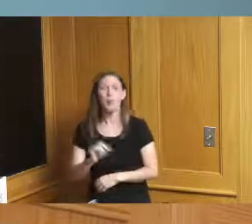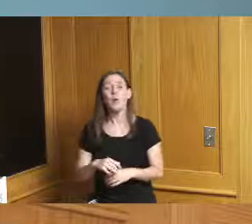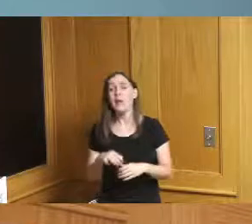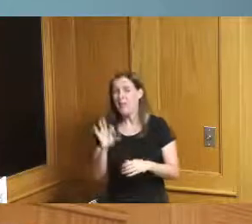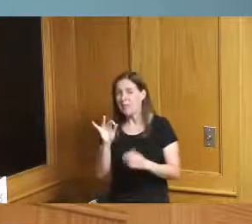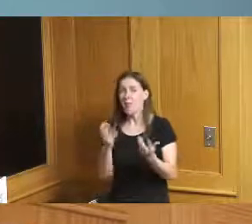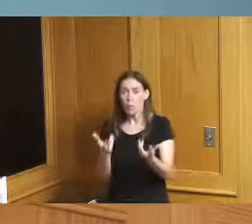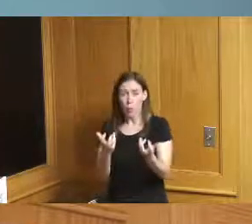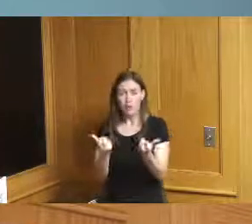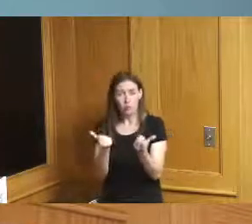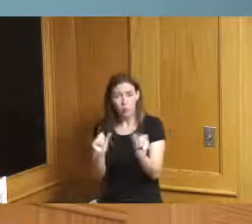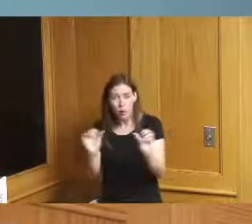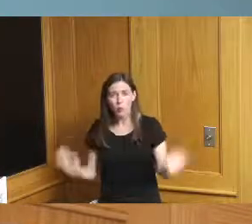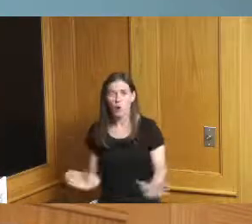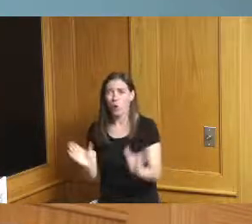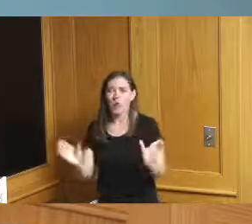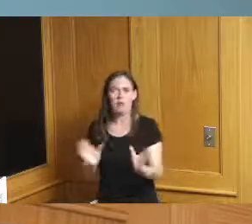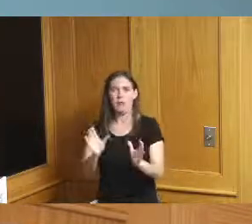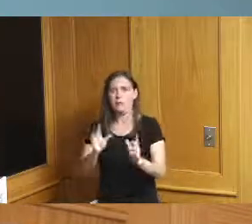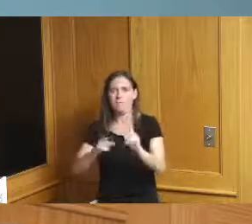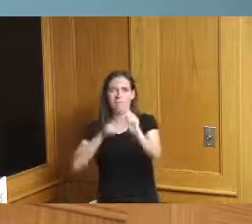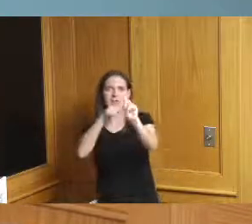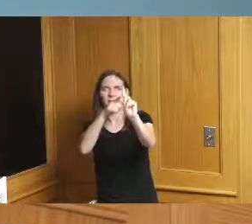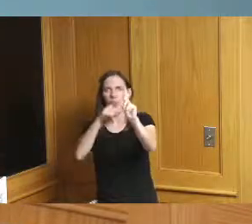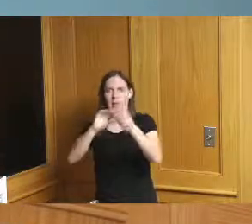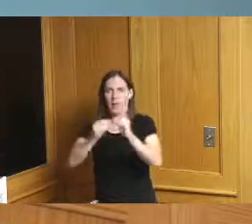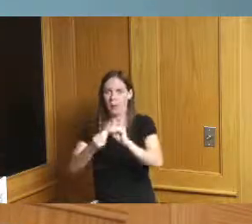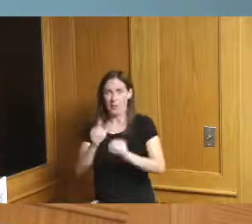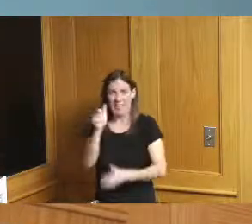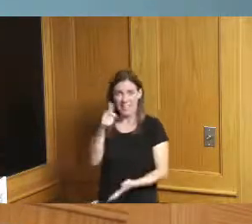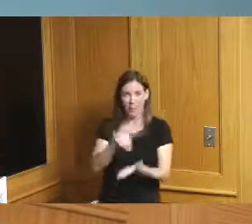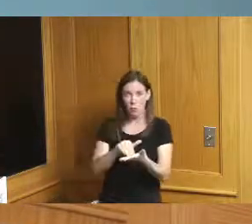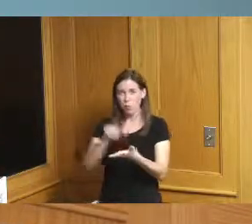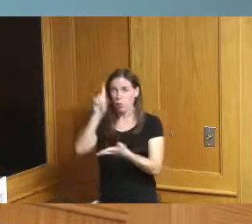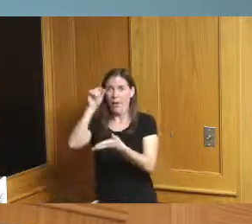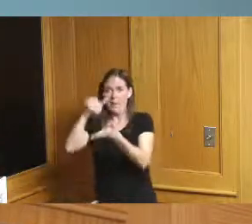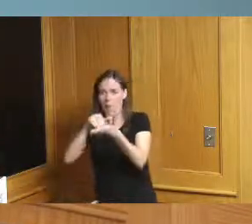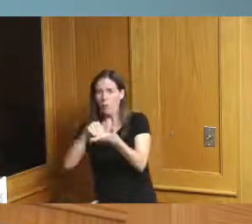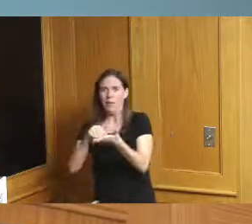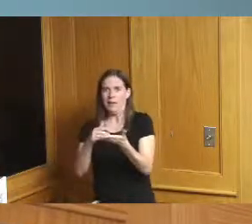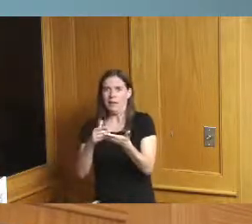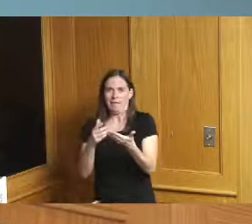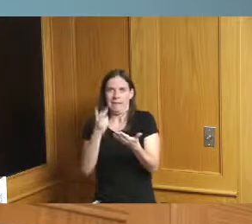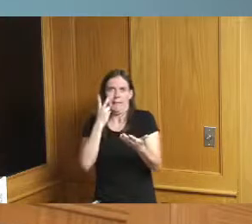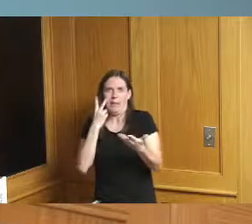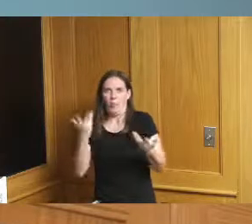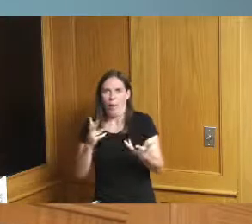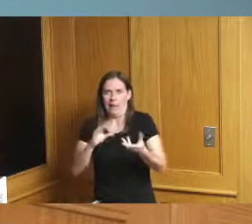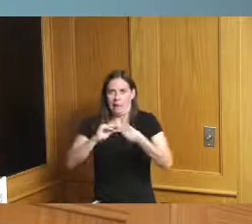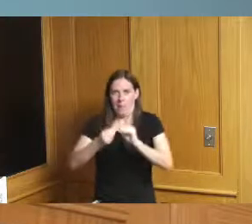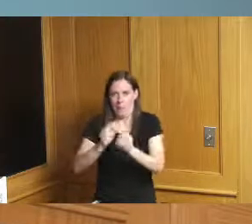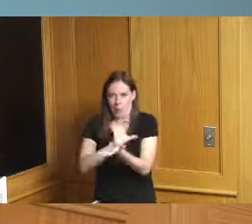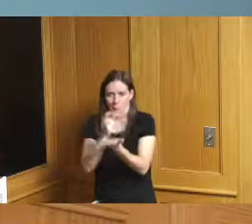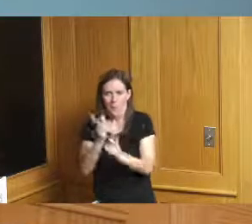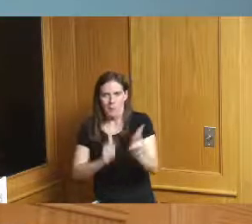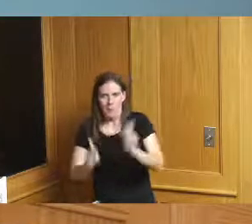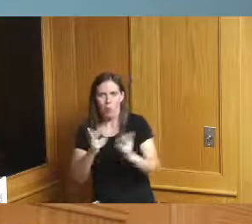for example or 10,000 people to have that funding put aside that's what this relief funding is for